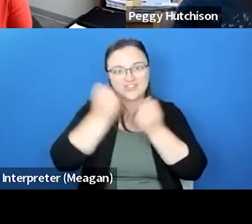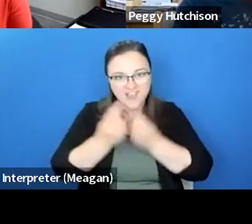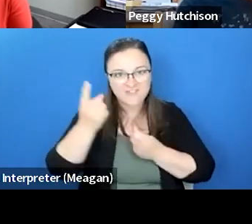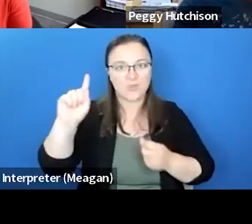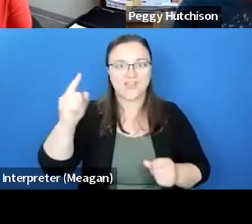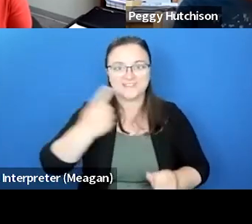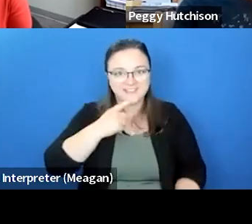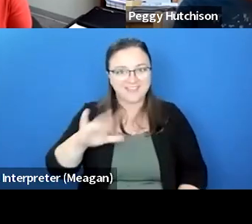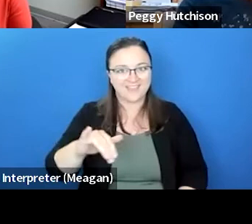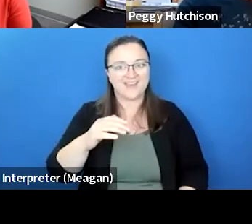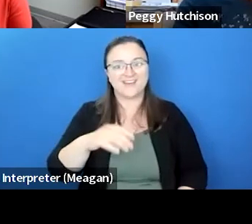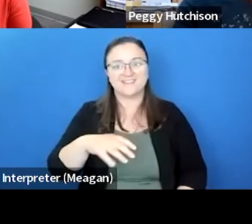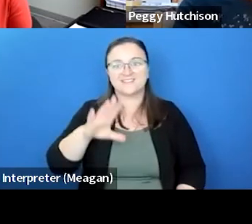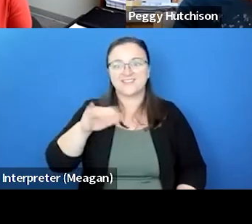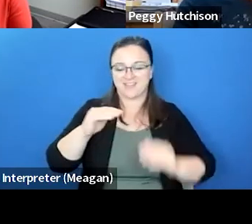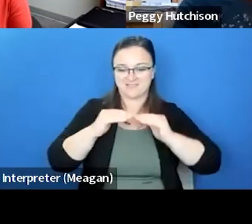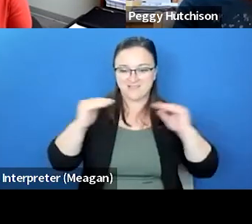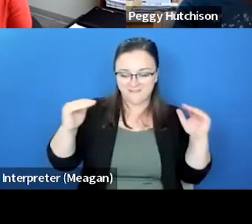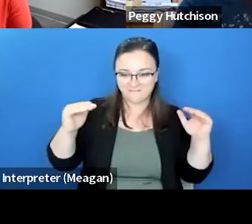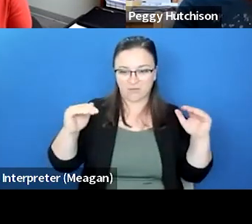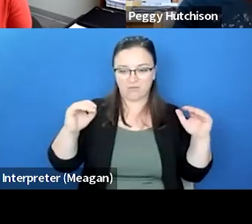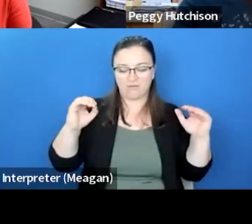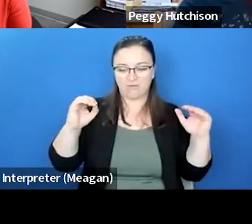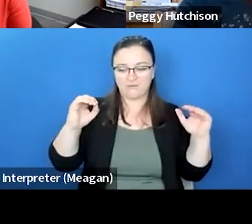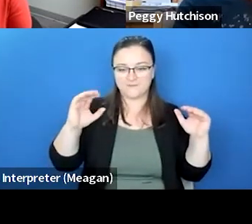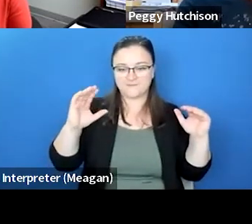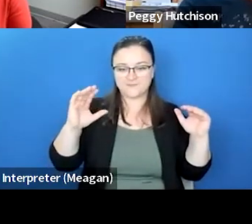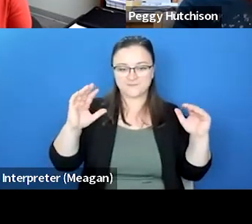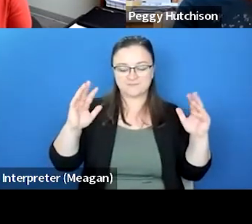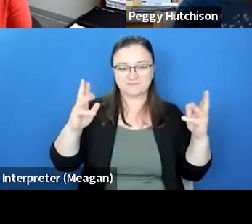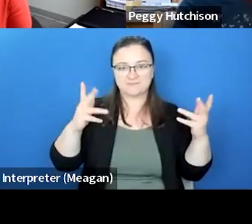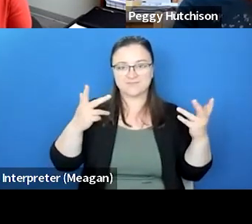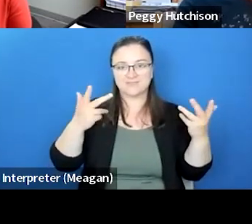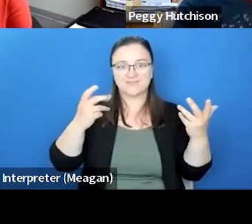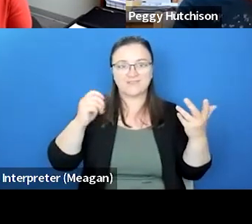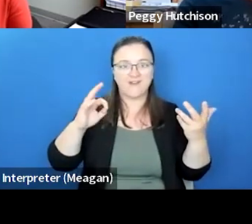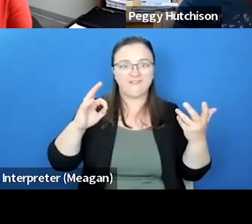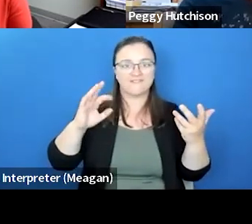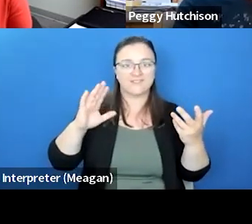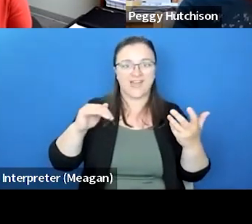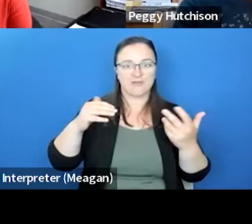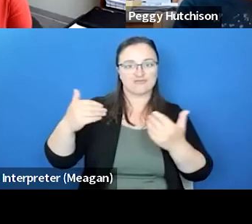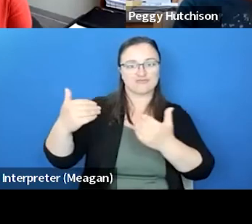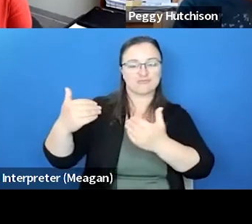Like there's this level at which you know, there's a burden within our field that we feel,